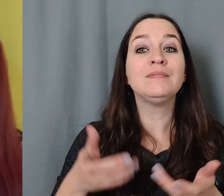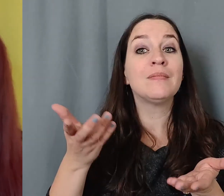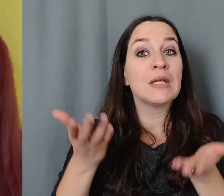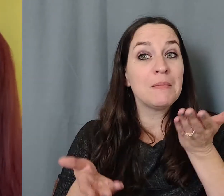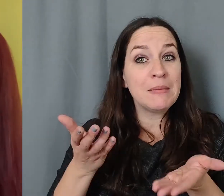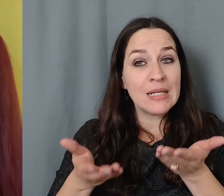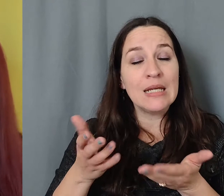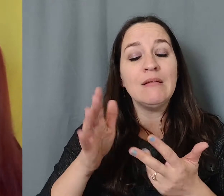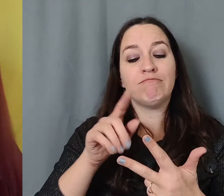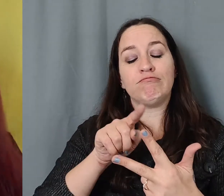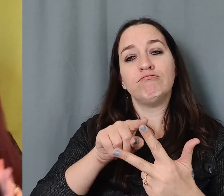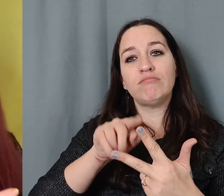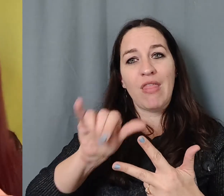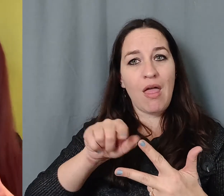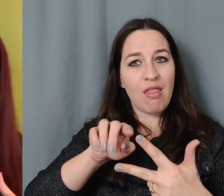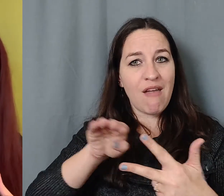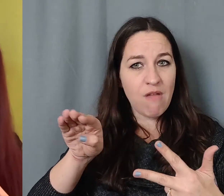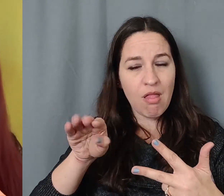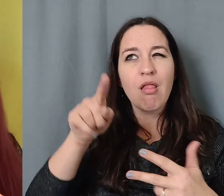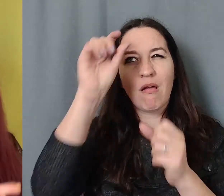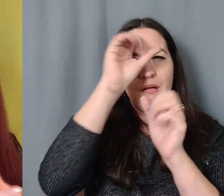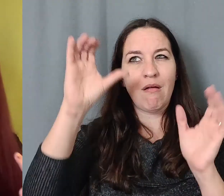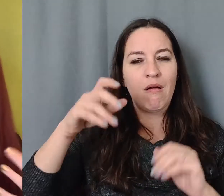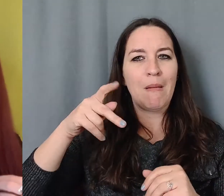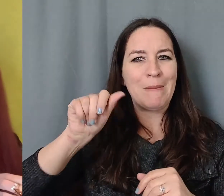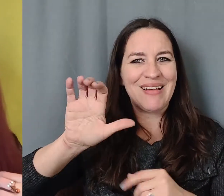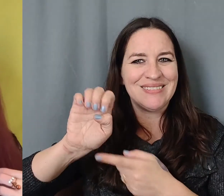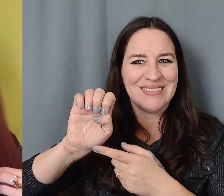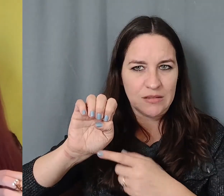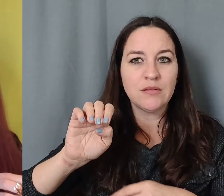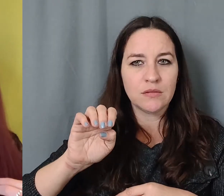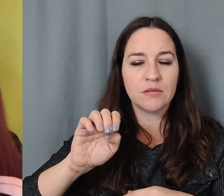You may find when you're kind of moderate or intermediate something, that the pace of change slows down a little bit.